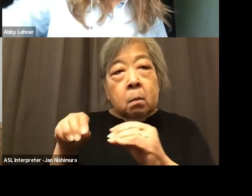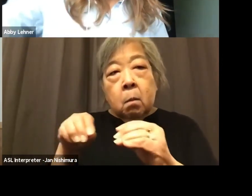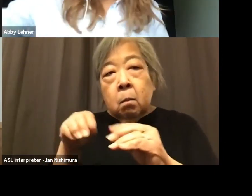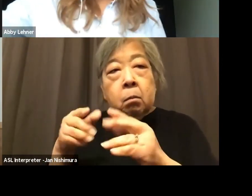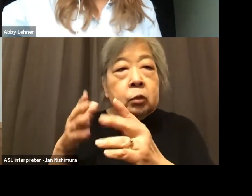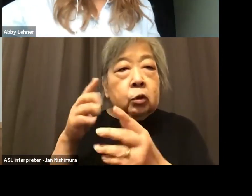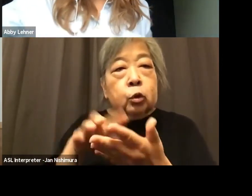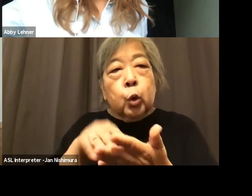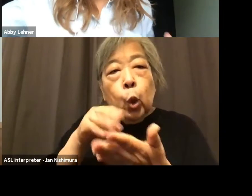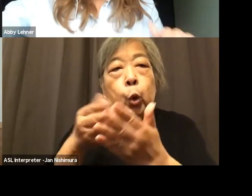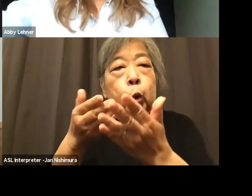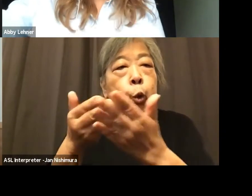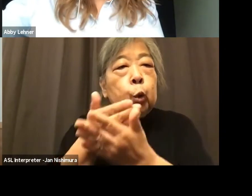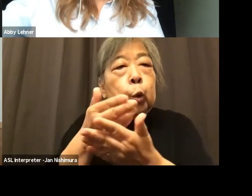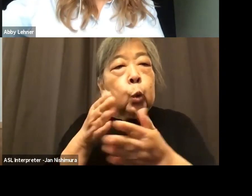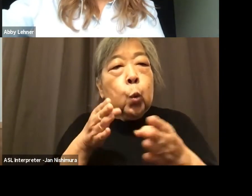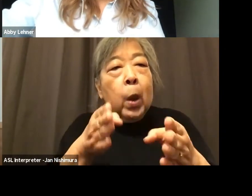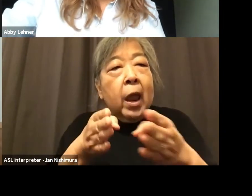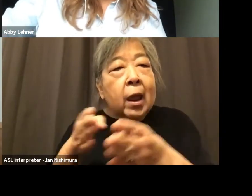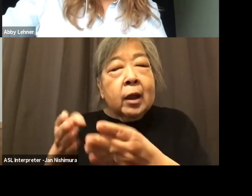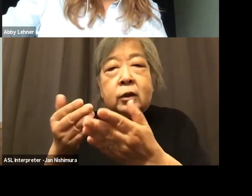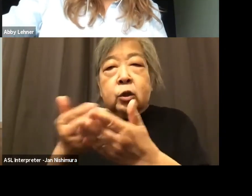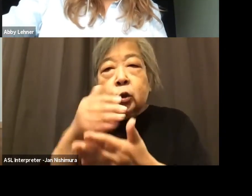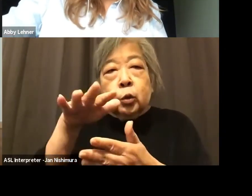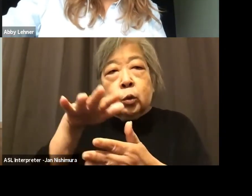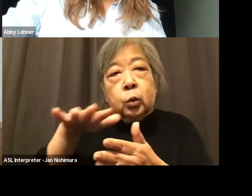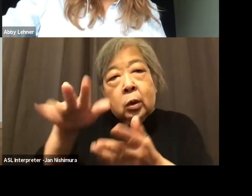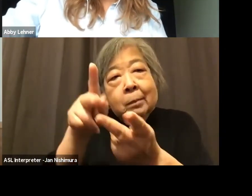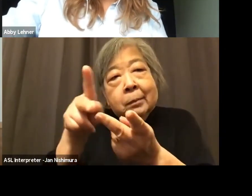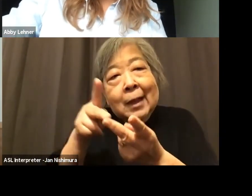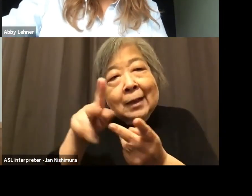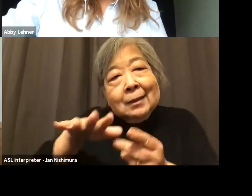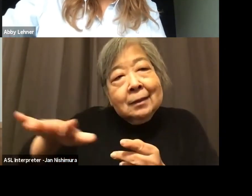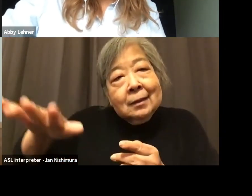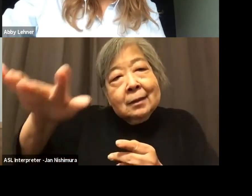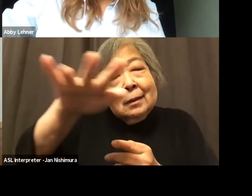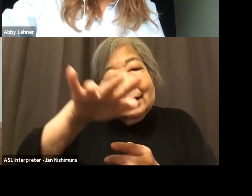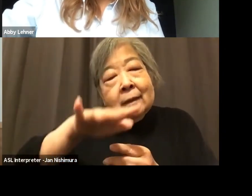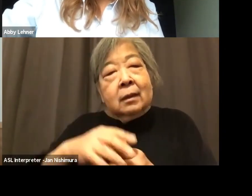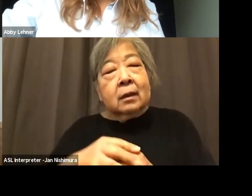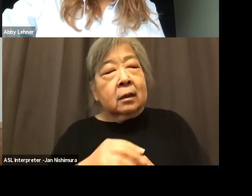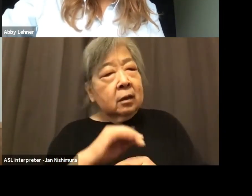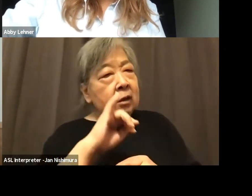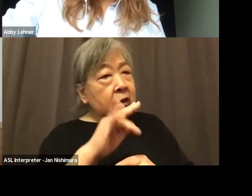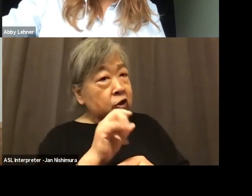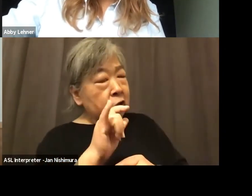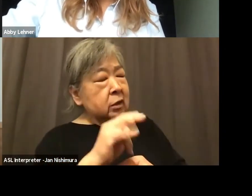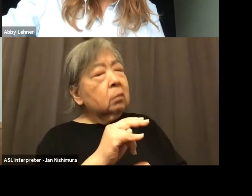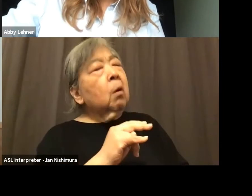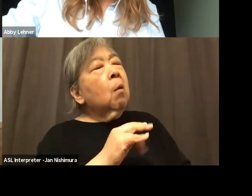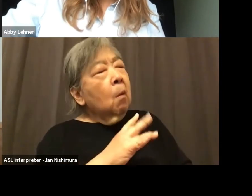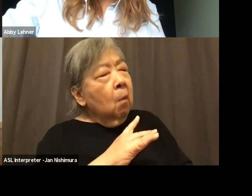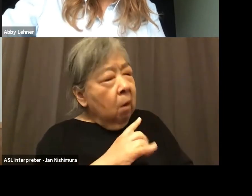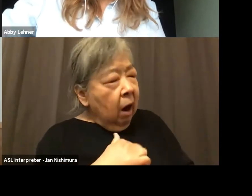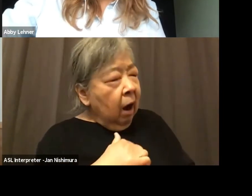Wow, that's really cool. That's really cool. I know a lot of blind folks in the United States, we can feel like if we are not really